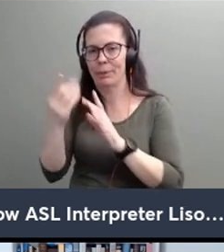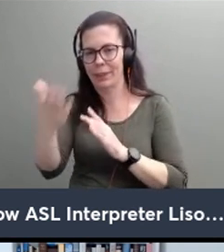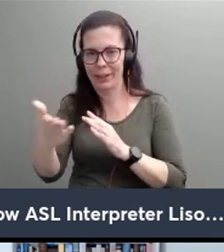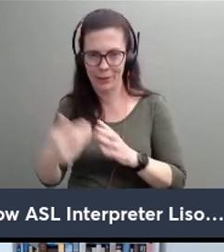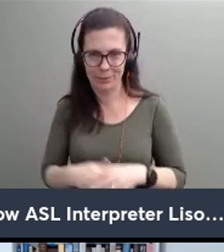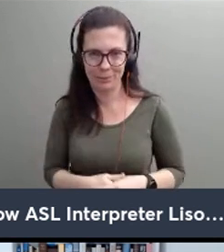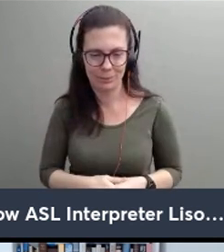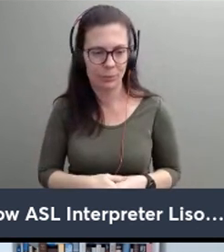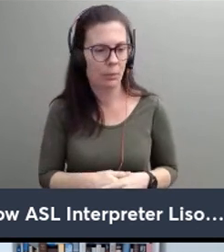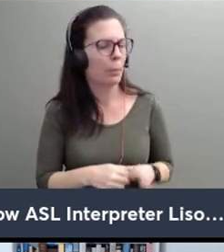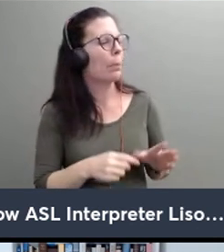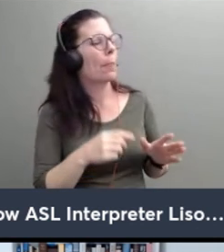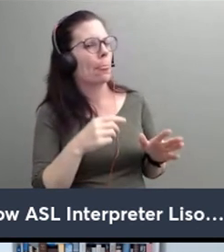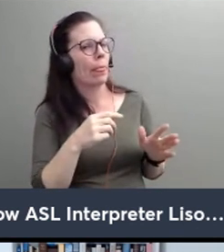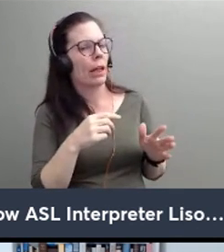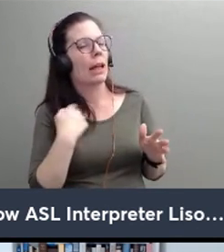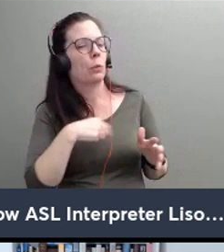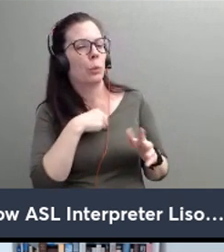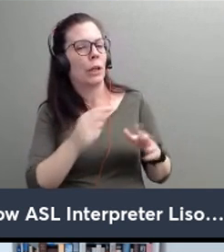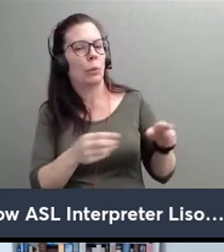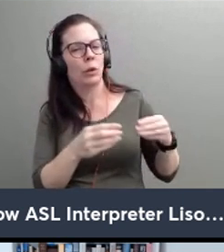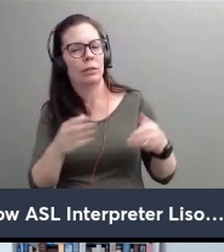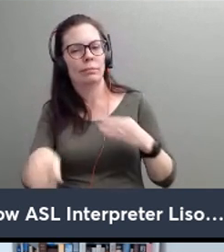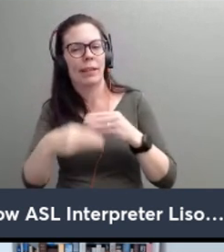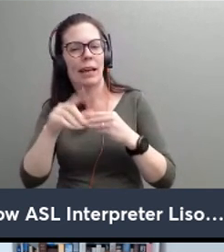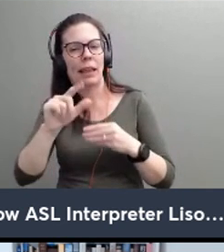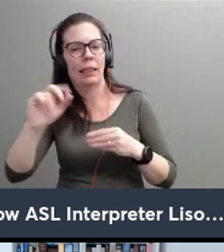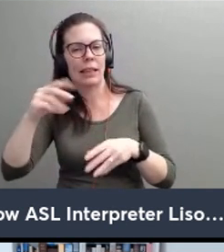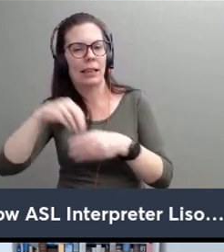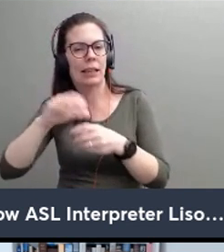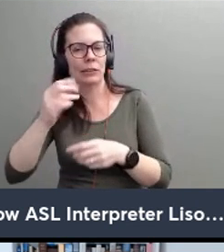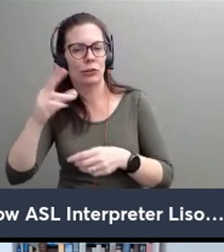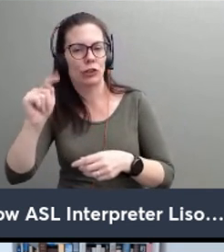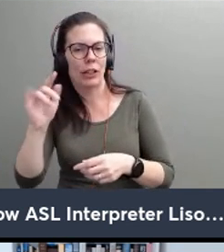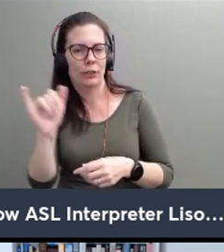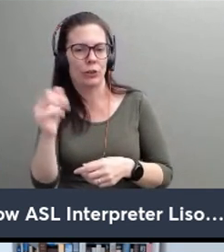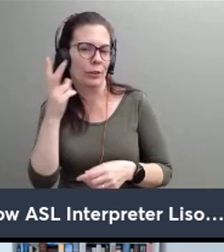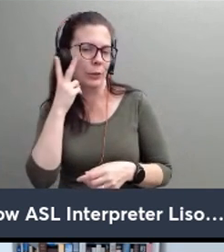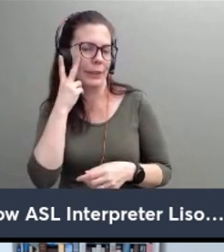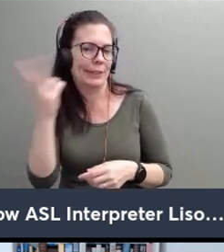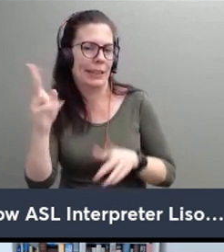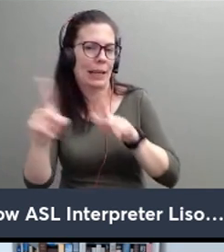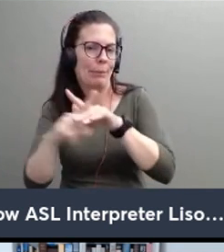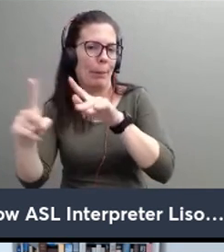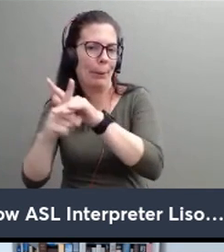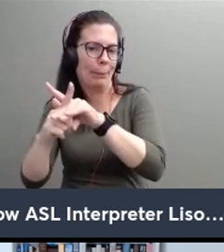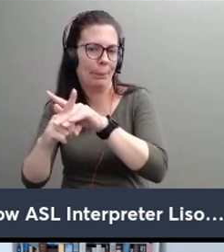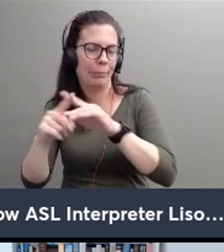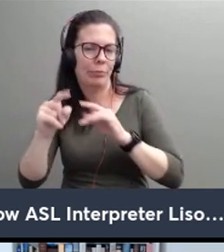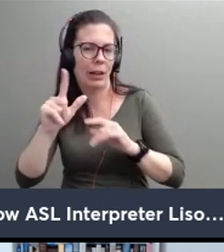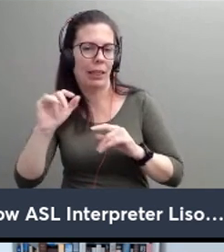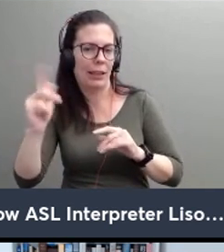And we'll put all the links to that into the chat. So you'll see that popping up presently. Yep, yep.